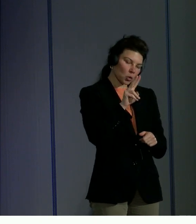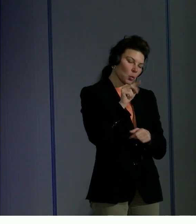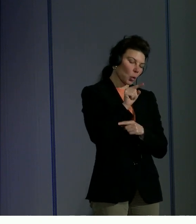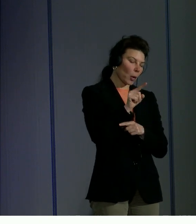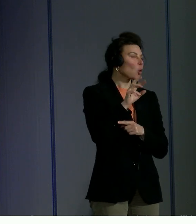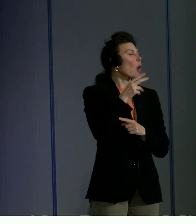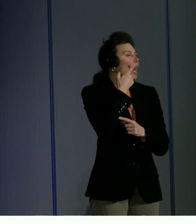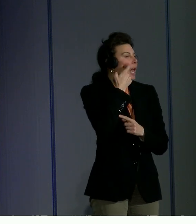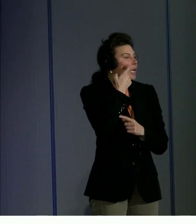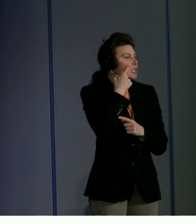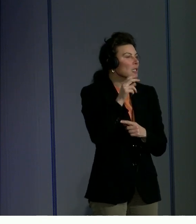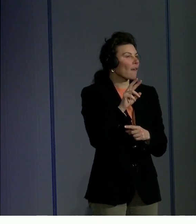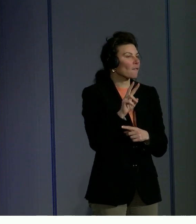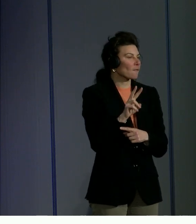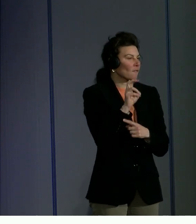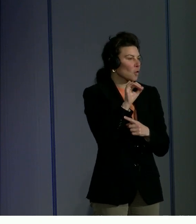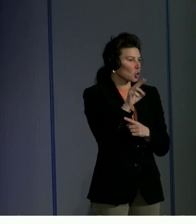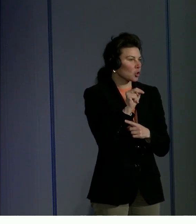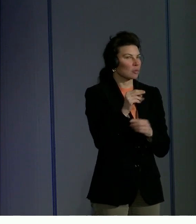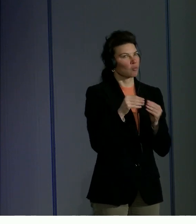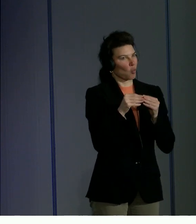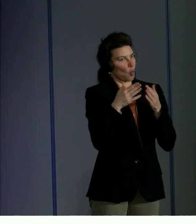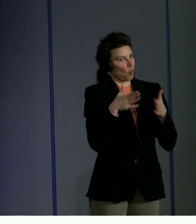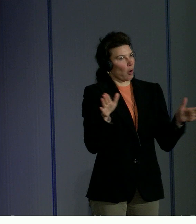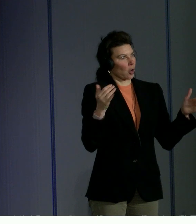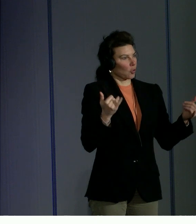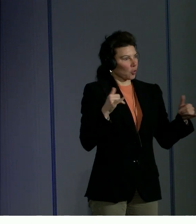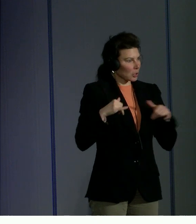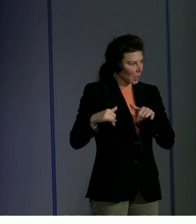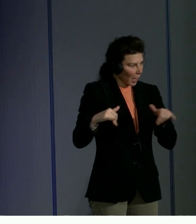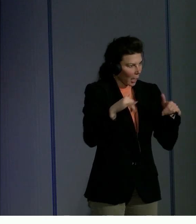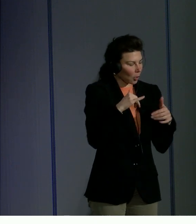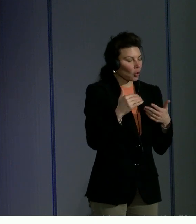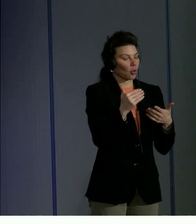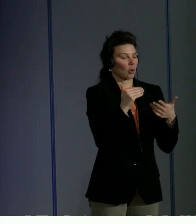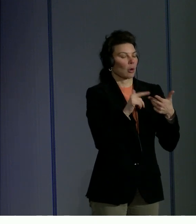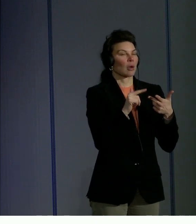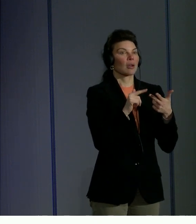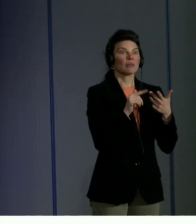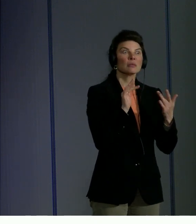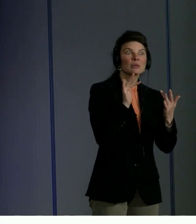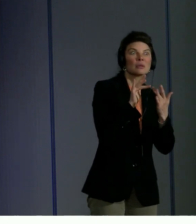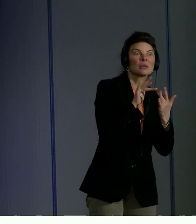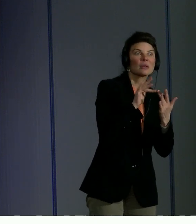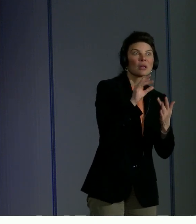and more current standard. And it might provide more than one method of contacting the company.